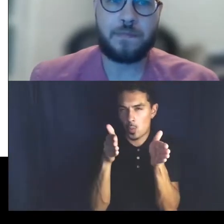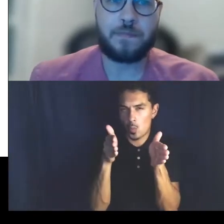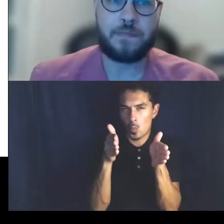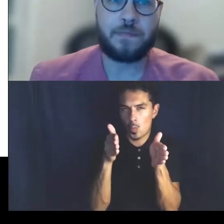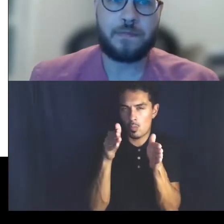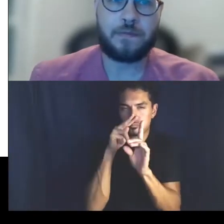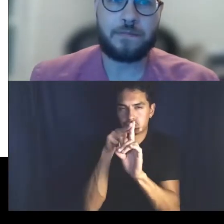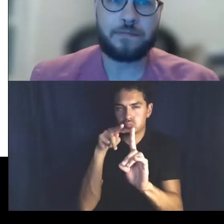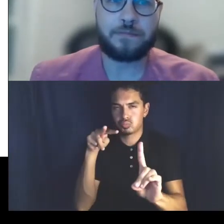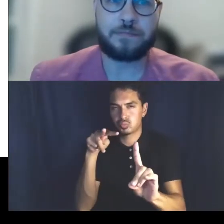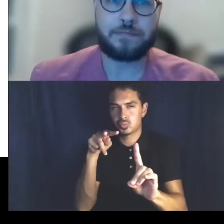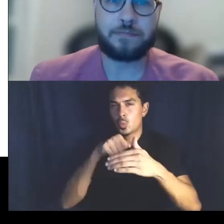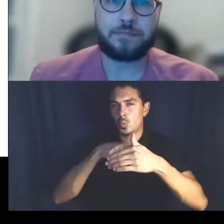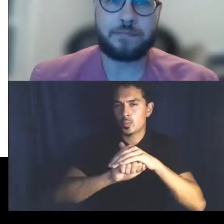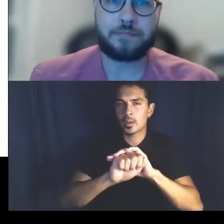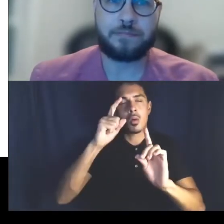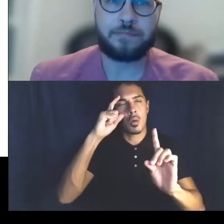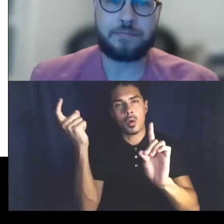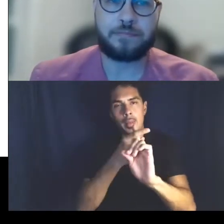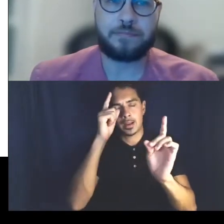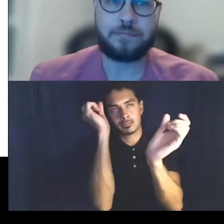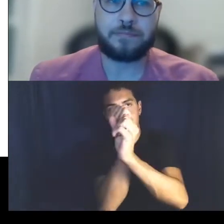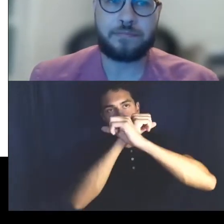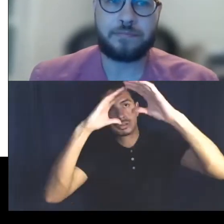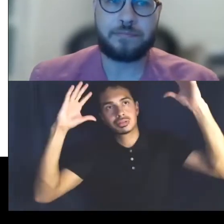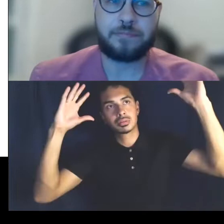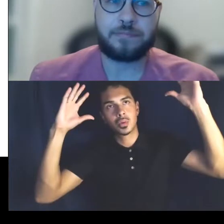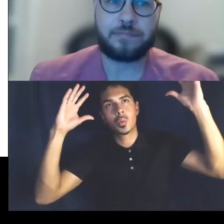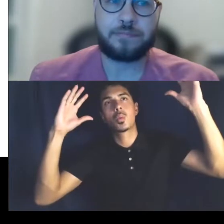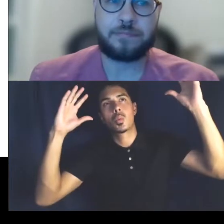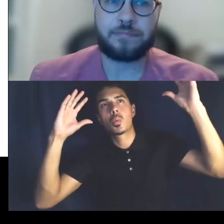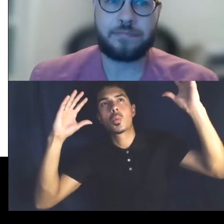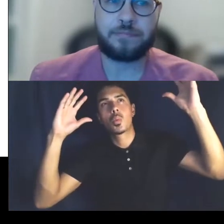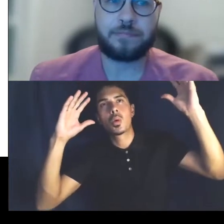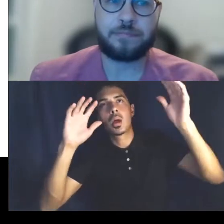and they automatically think of like, abortion,